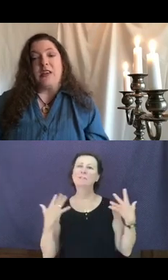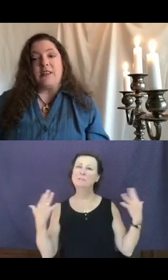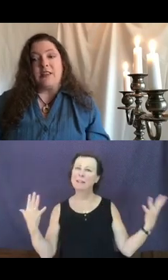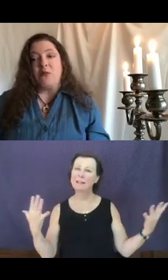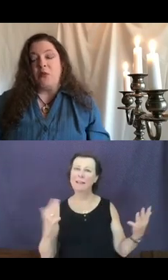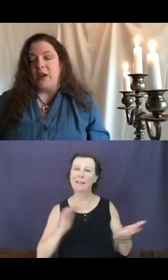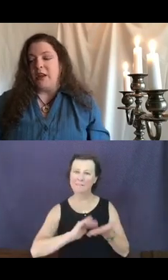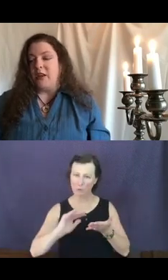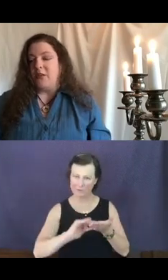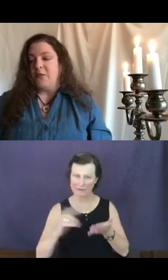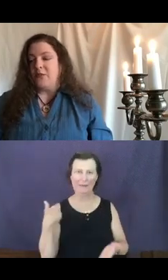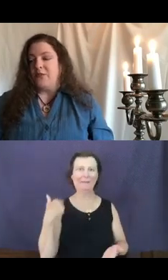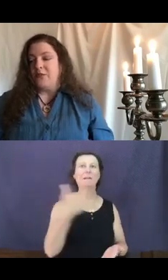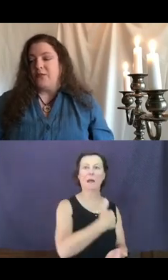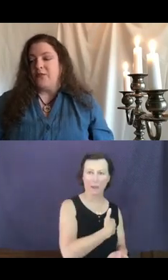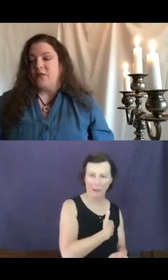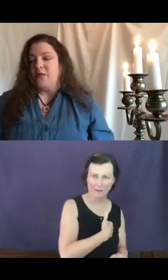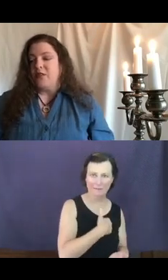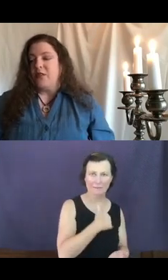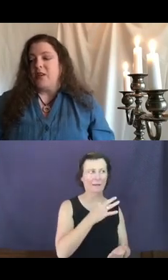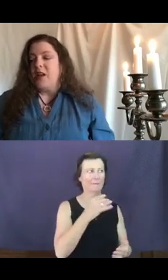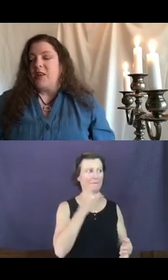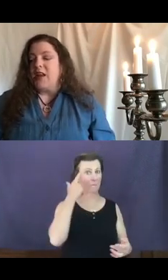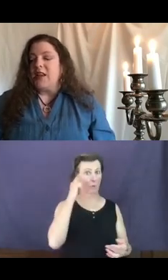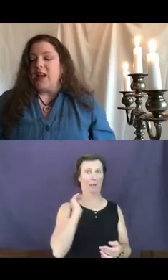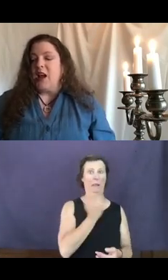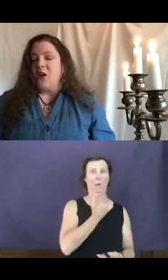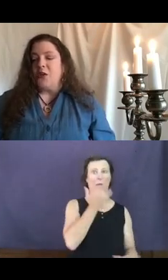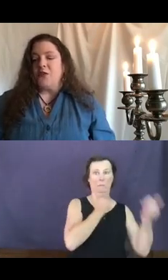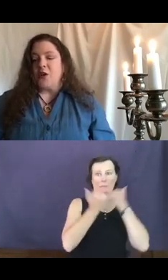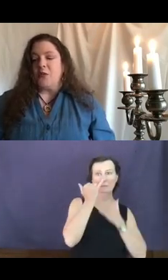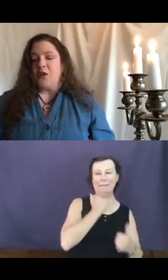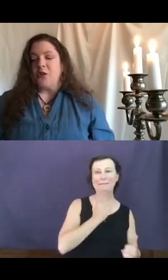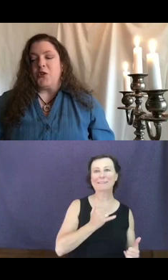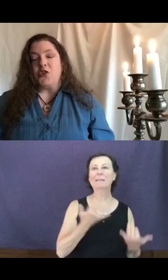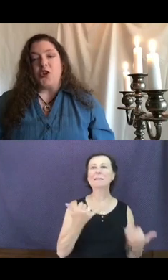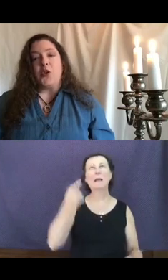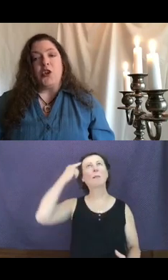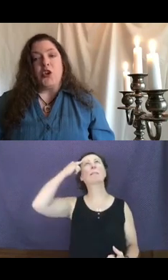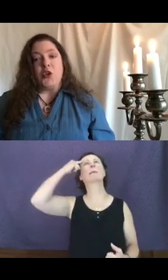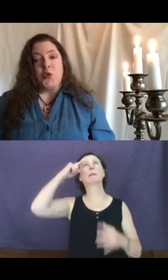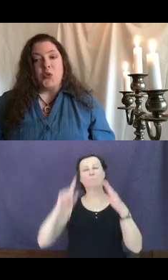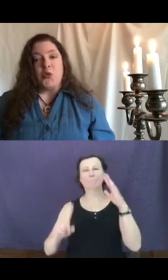in some way. Think now of someone who has shown you the